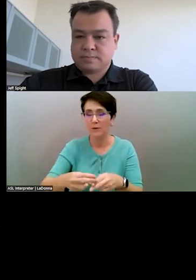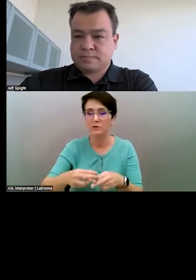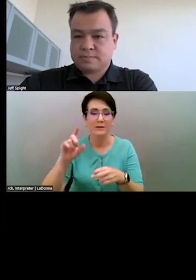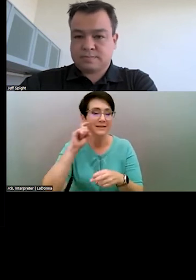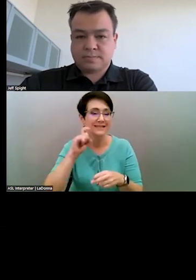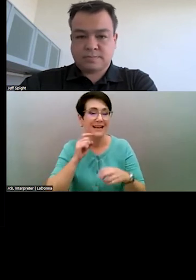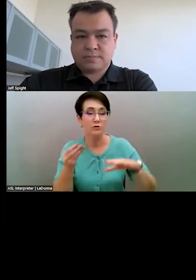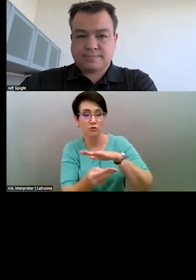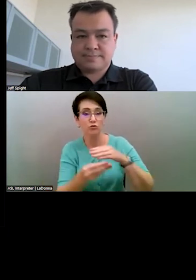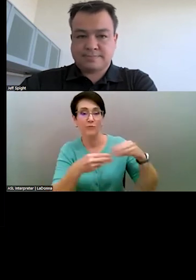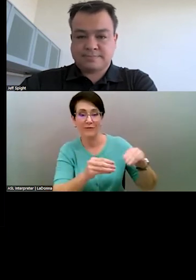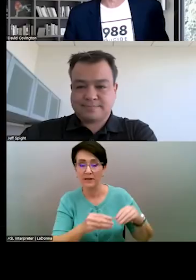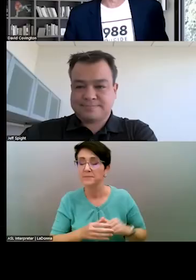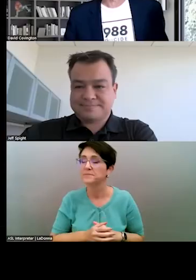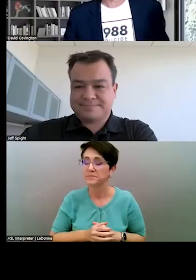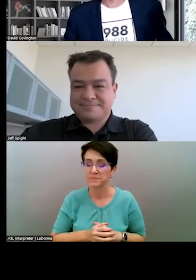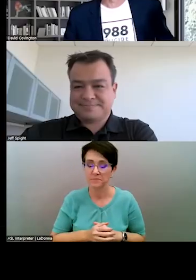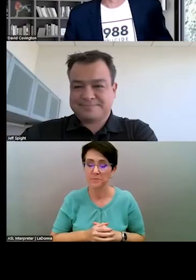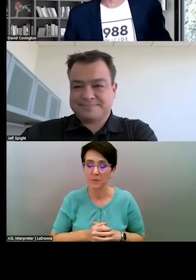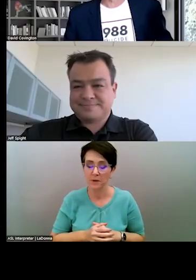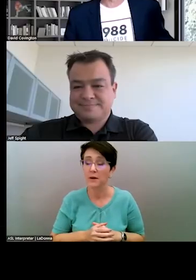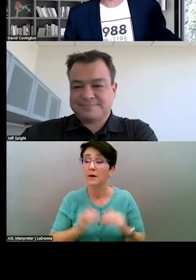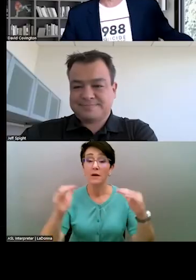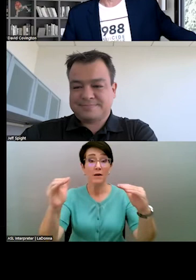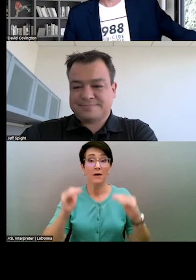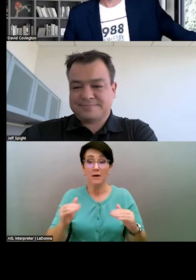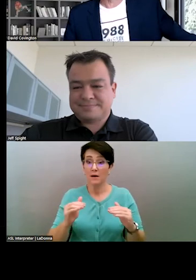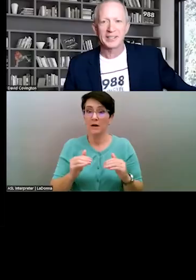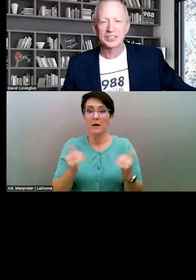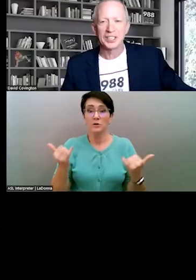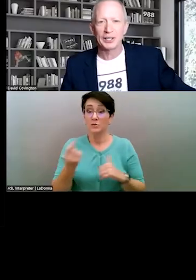CRISIS JAM OVER THE LAST FEW WEEKS. OF A LIVED LENS. TODAY WE HAVE GREG, GREG,